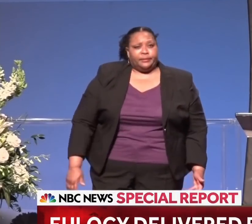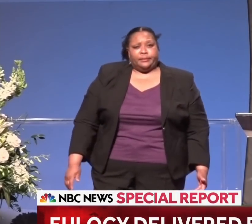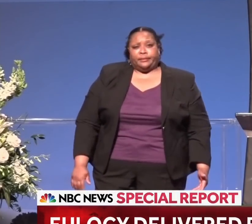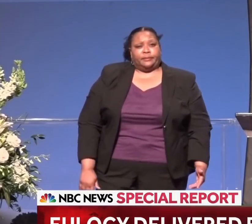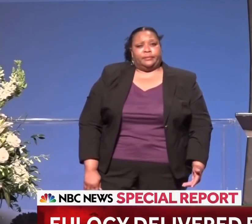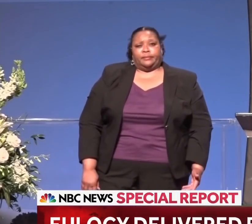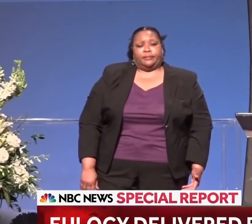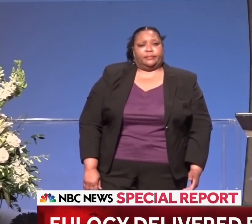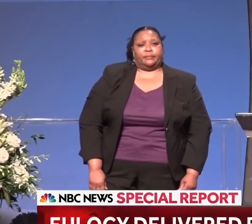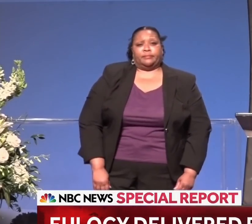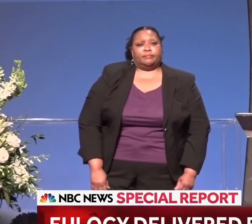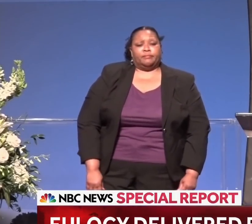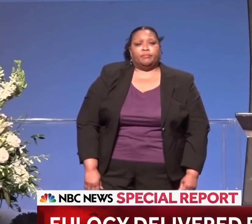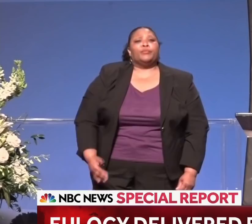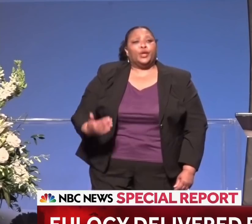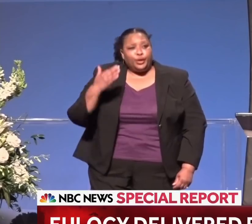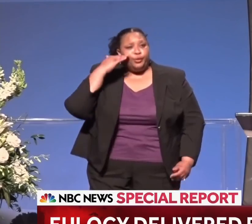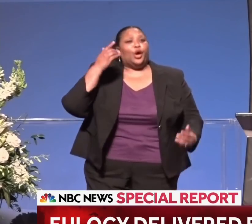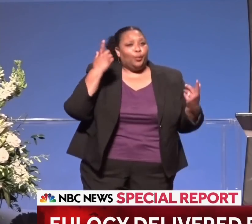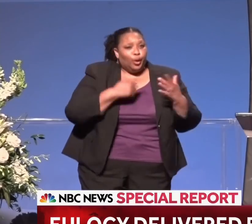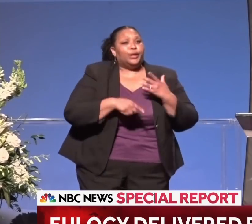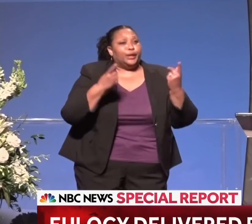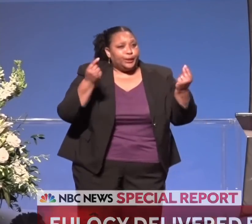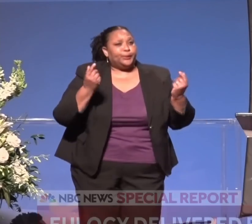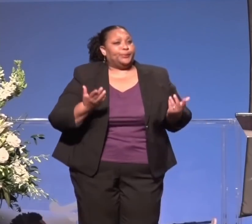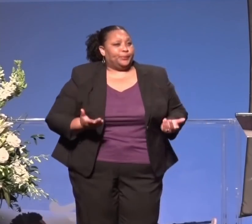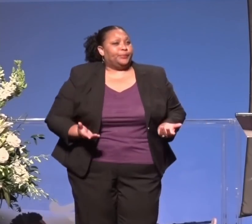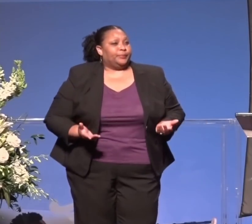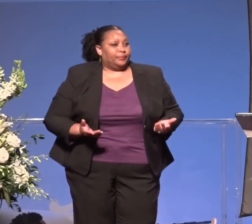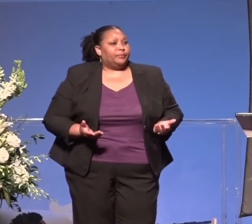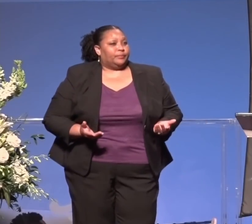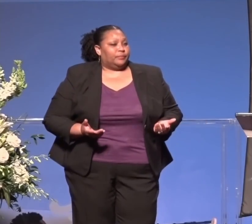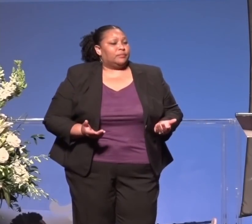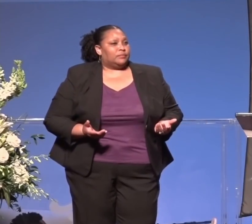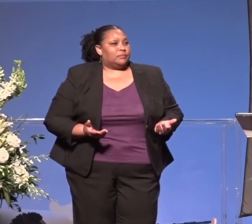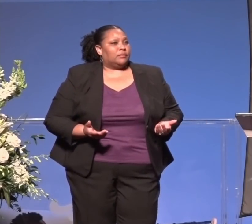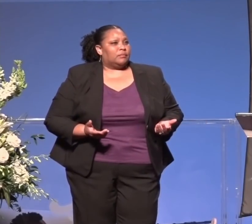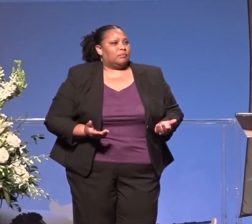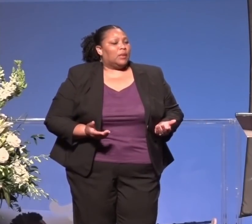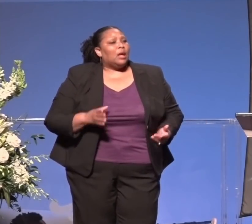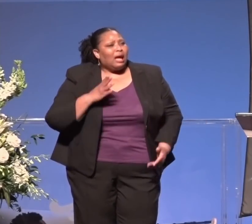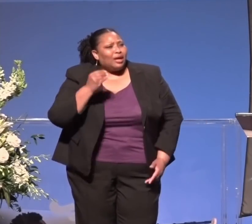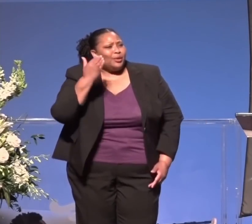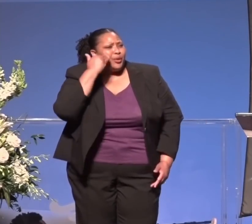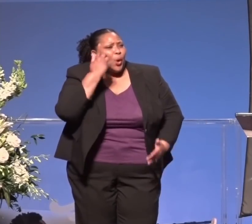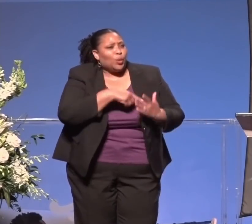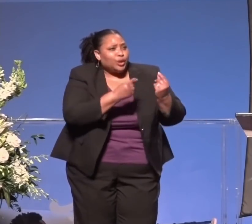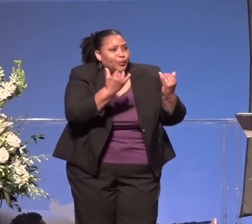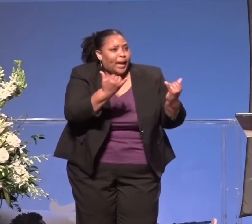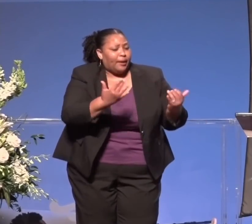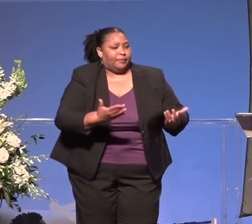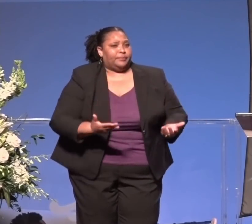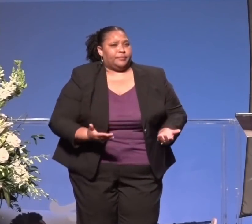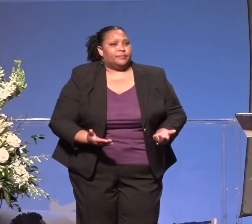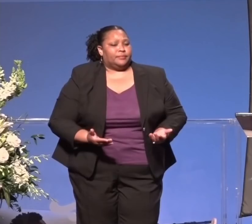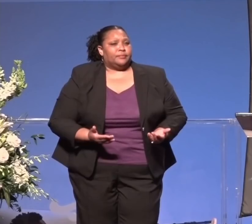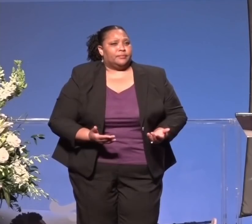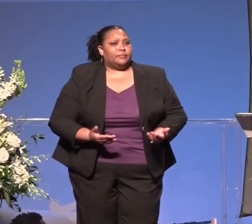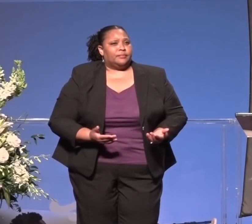BUT IF WE WENT OUT THERE AND DID THAT TO A YOUNG WHITE KID, YOU WOULDN’T NEED NO STUDY.